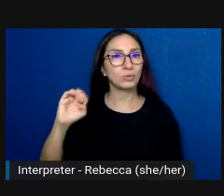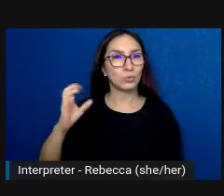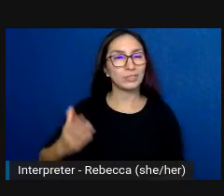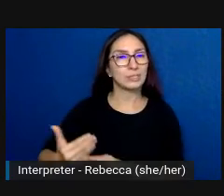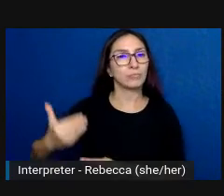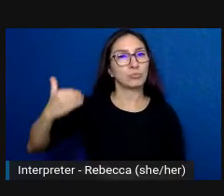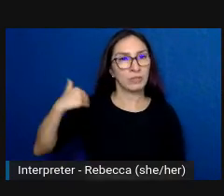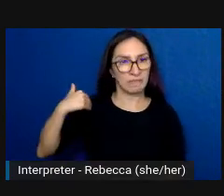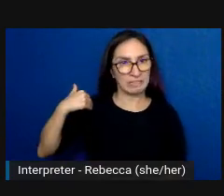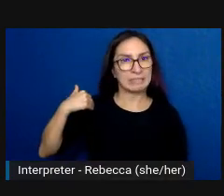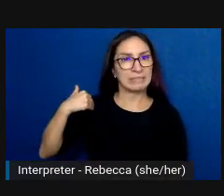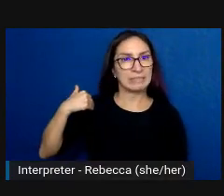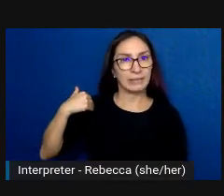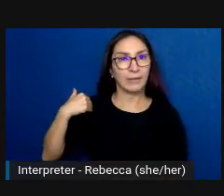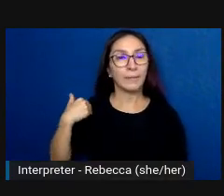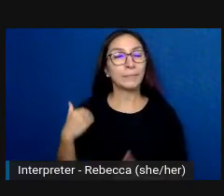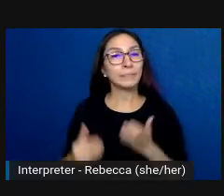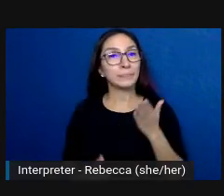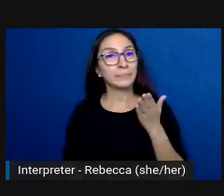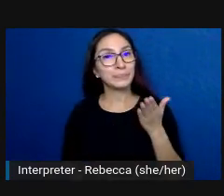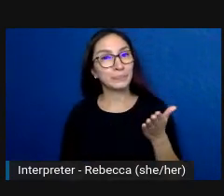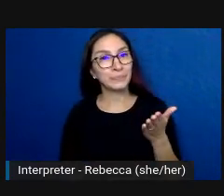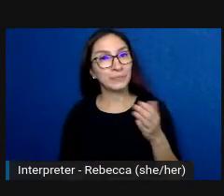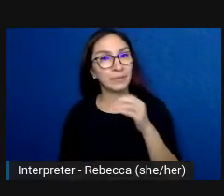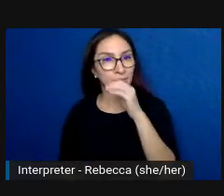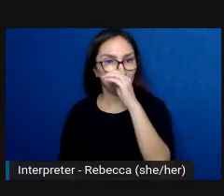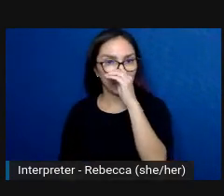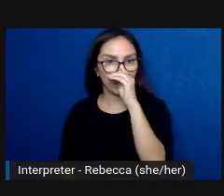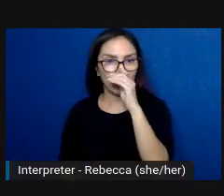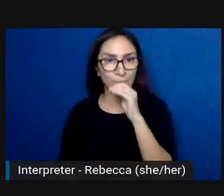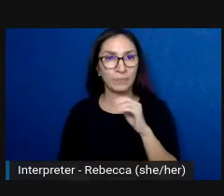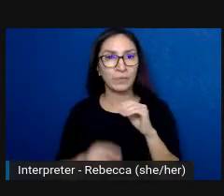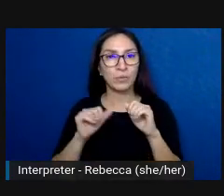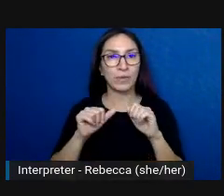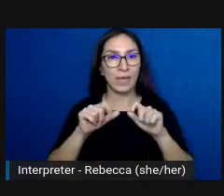Here you can fill in the form.